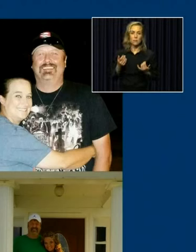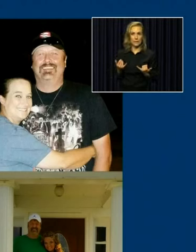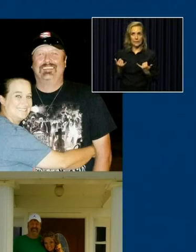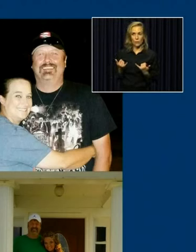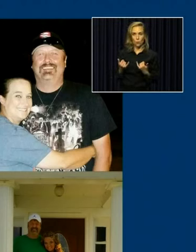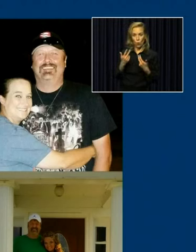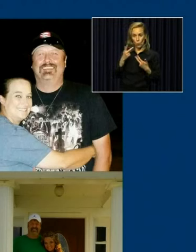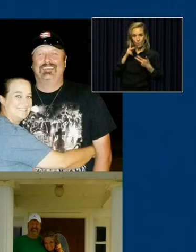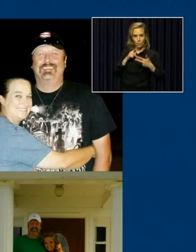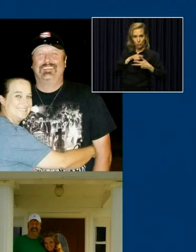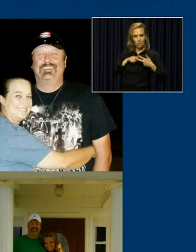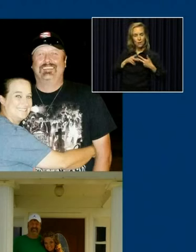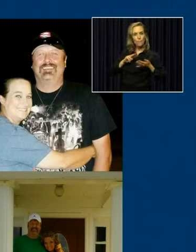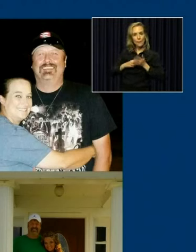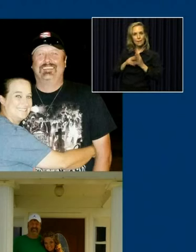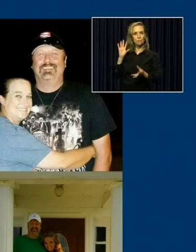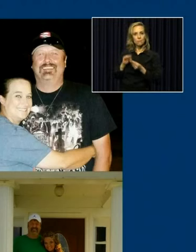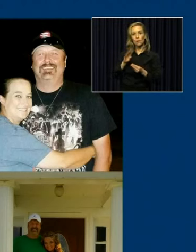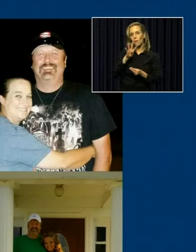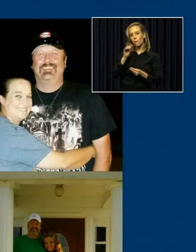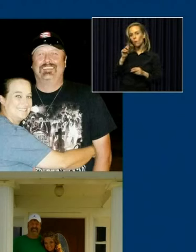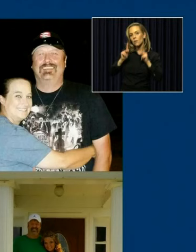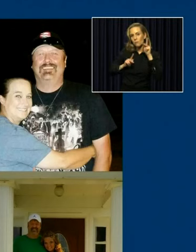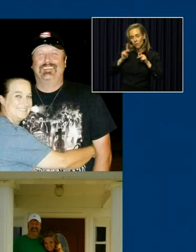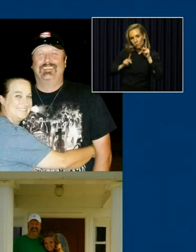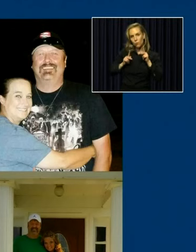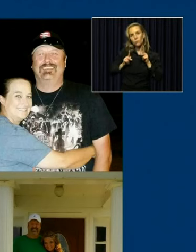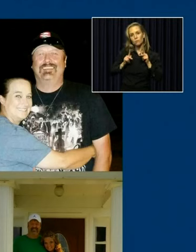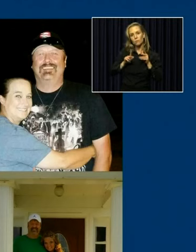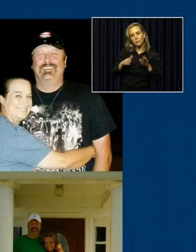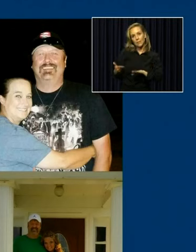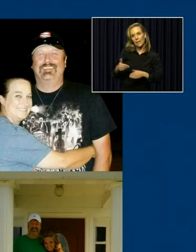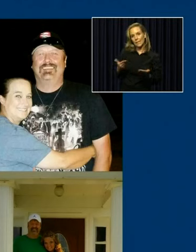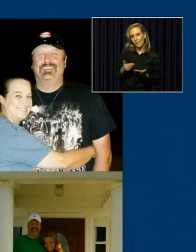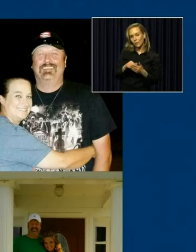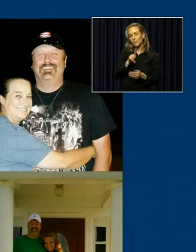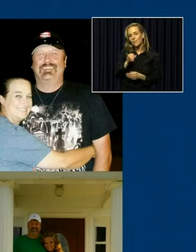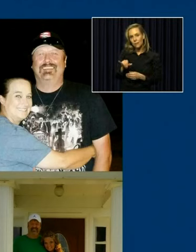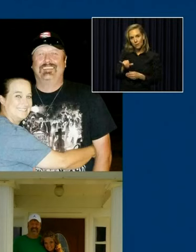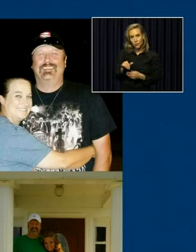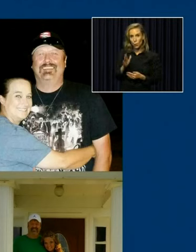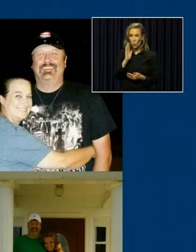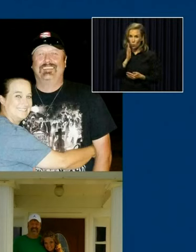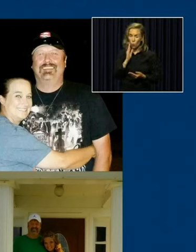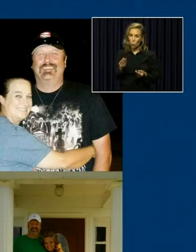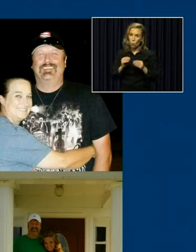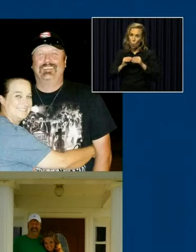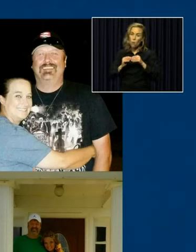HIS FAMILY. THINK ABOUT THAT. HE MADE A DECISION THAT EVEN IN